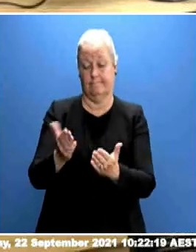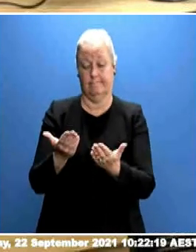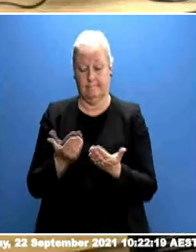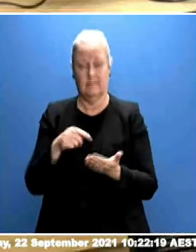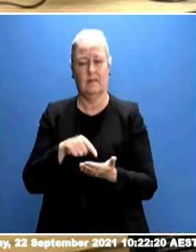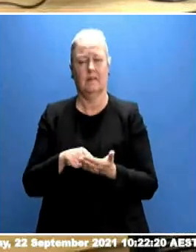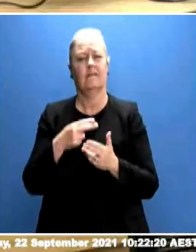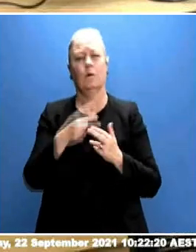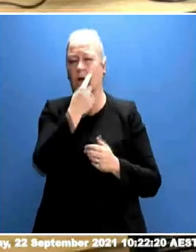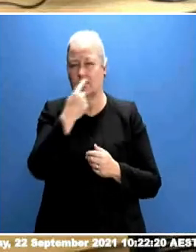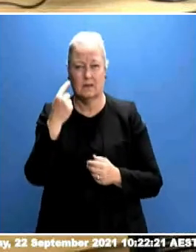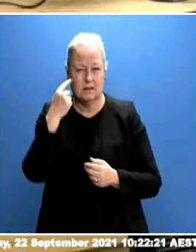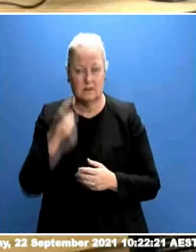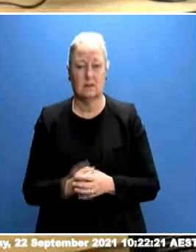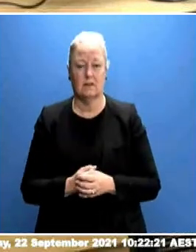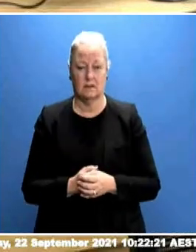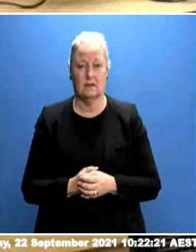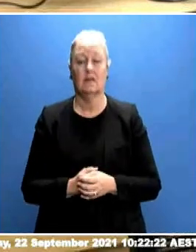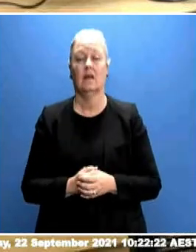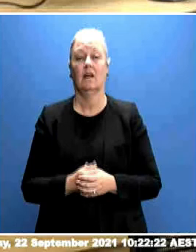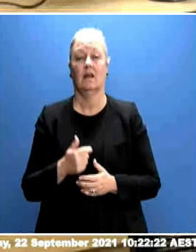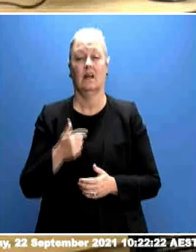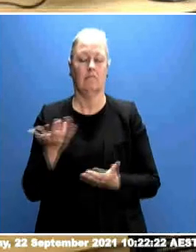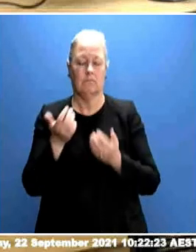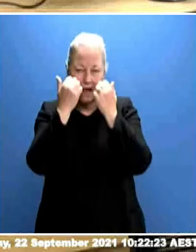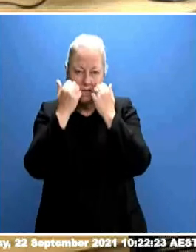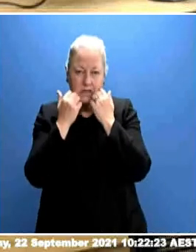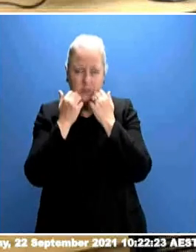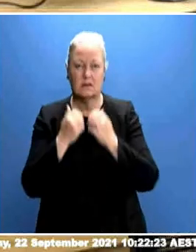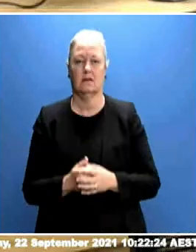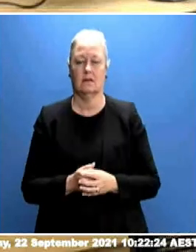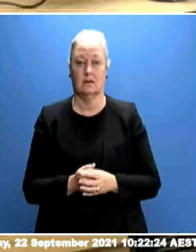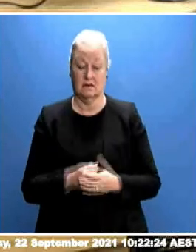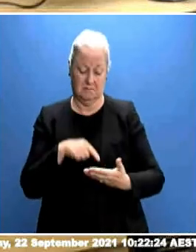marking, and I do that on the basis of the interchanges that have occurred this